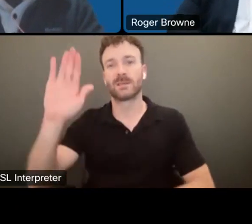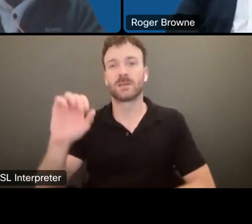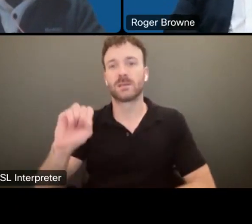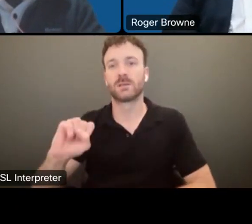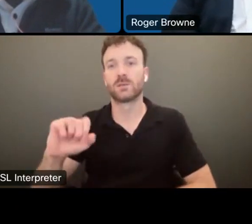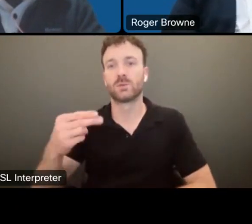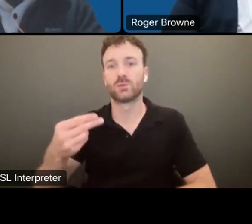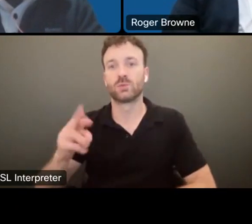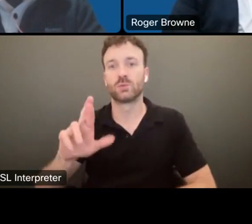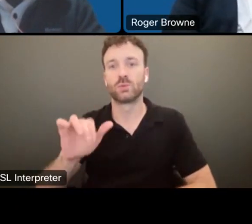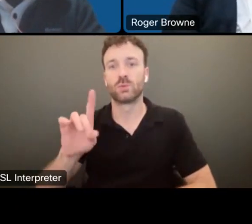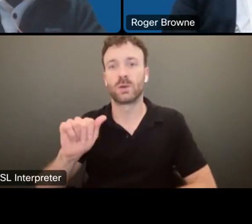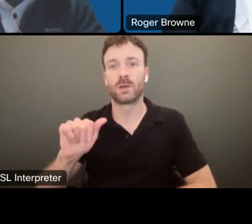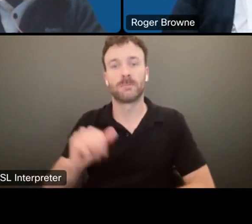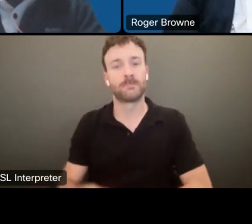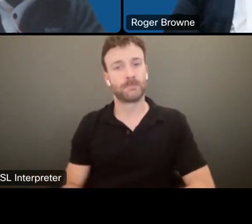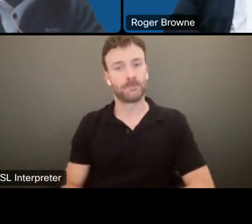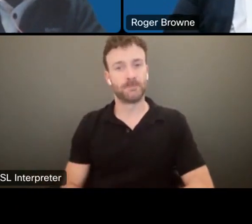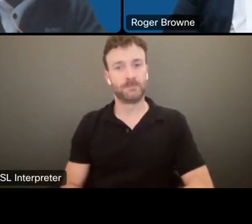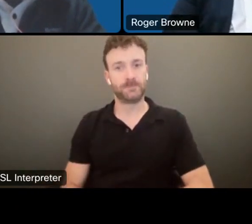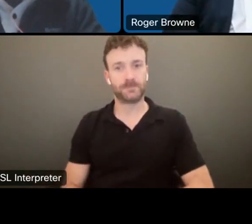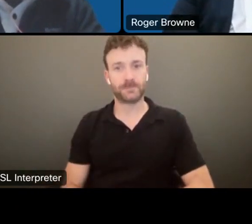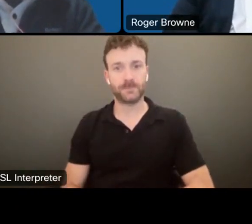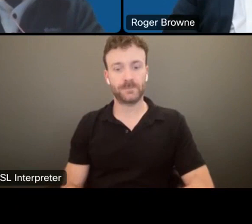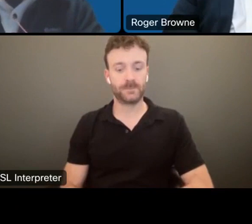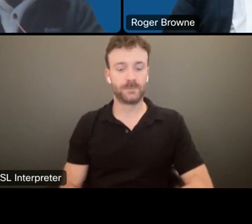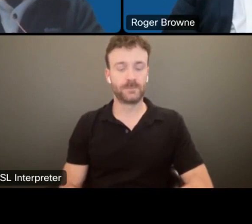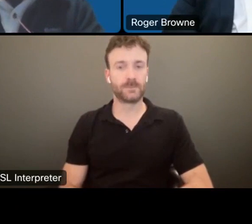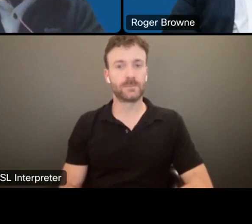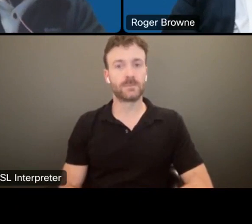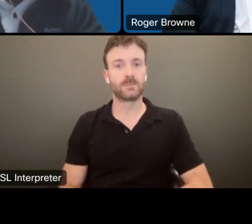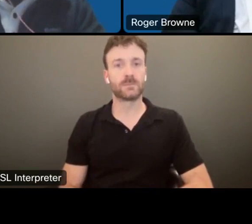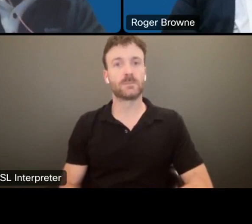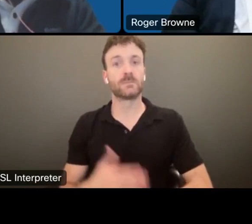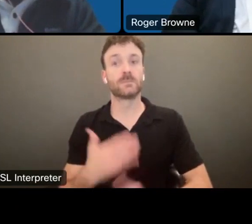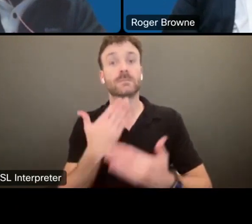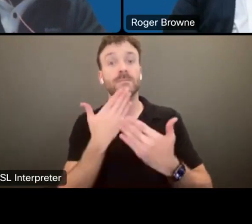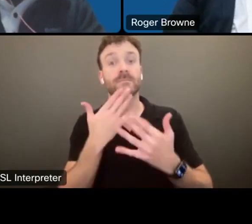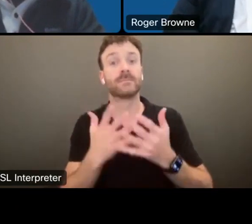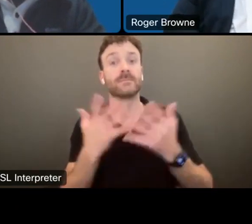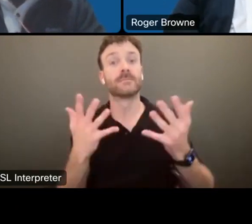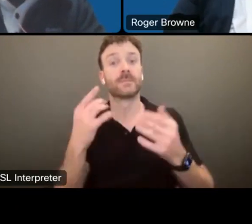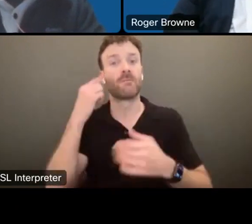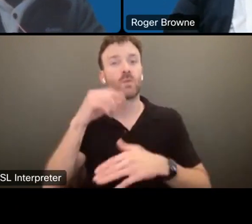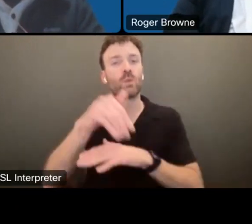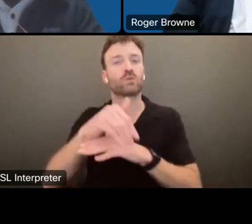If we can have her unmuted. Speaker: Thank you very much for tonight's session.